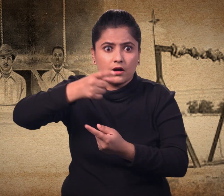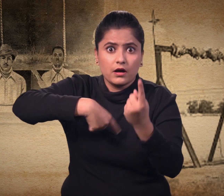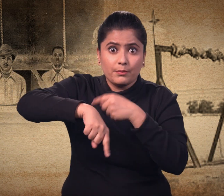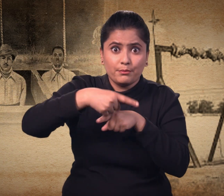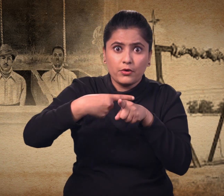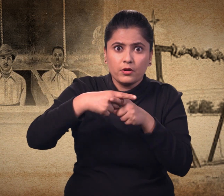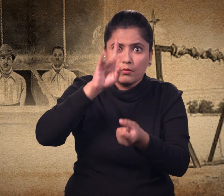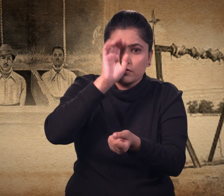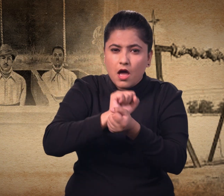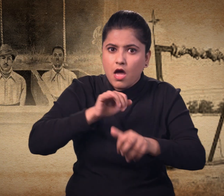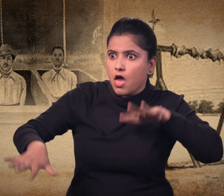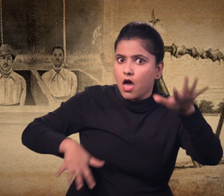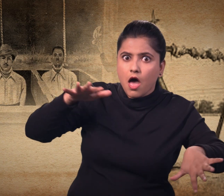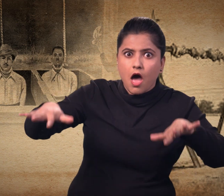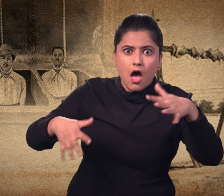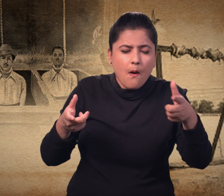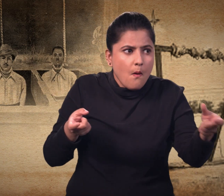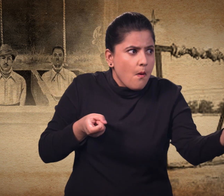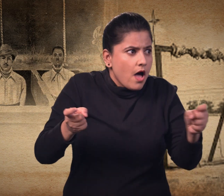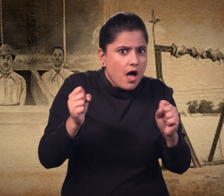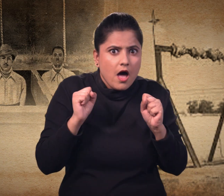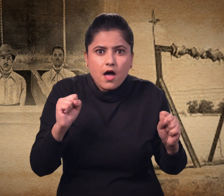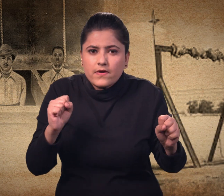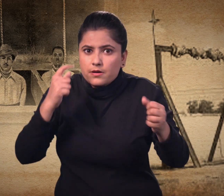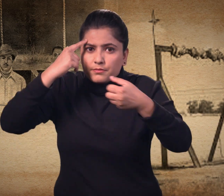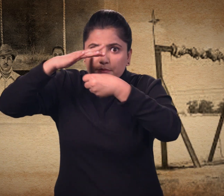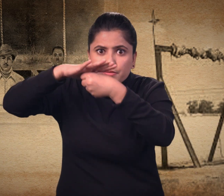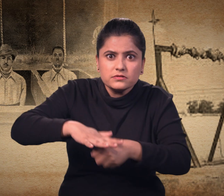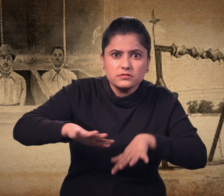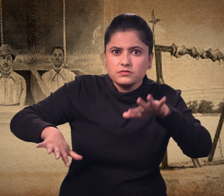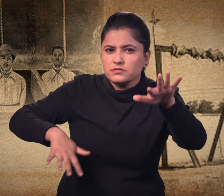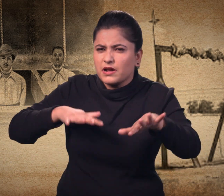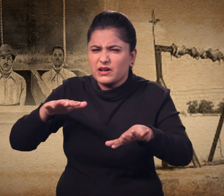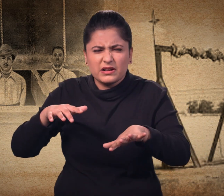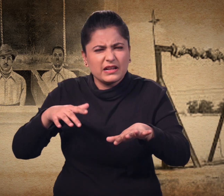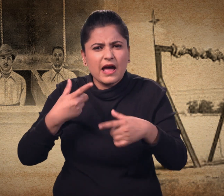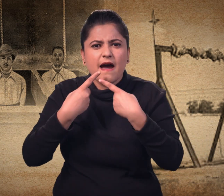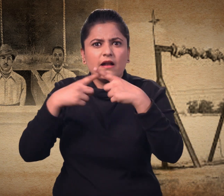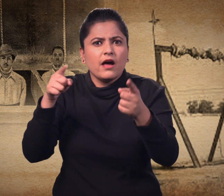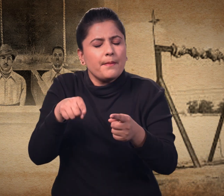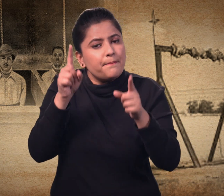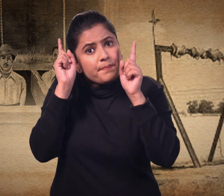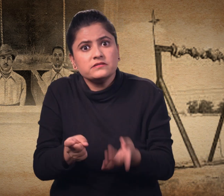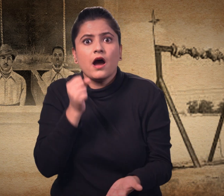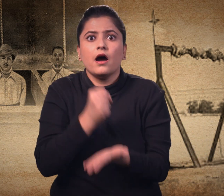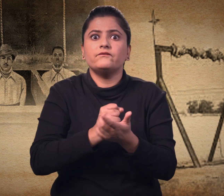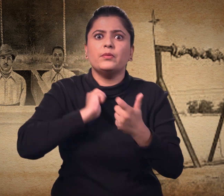The police were unable to handle the crowds and they had to excute them.